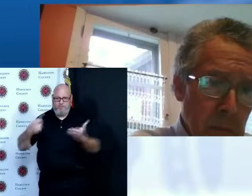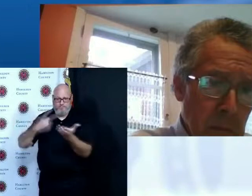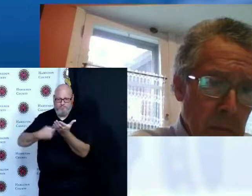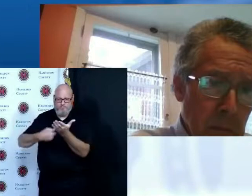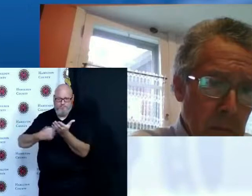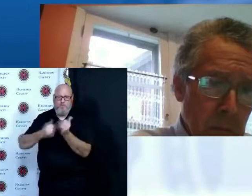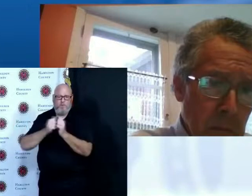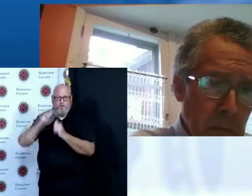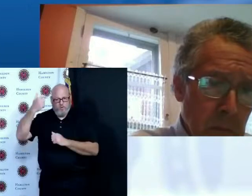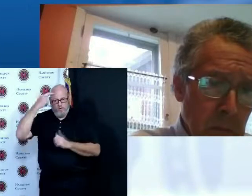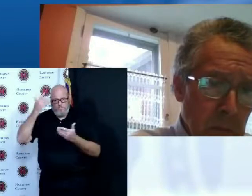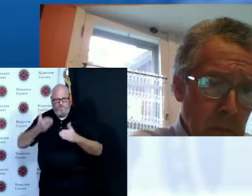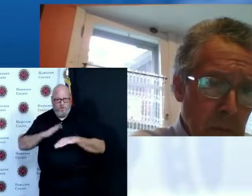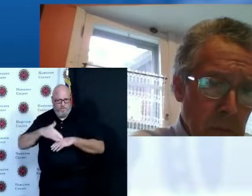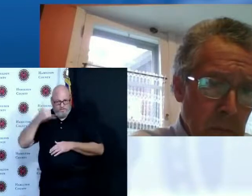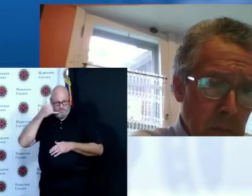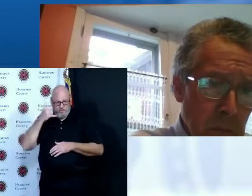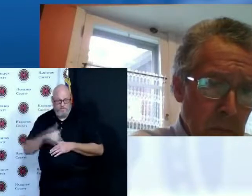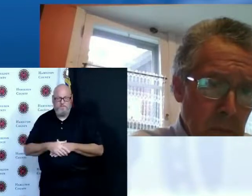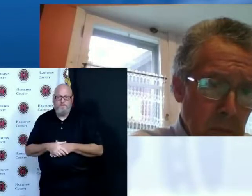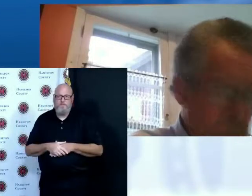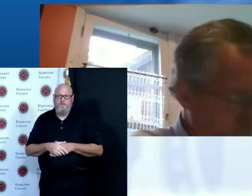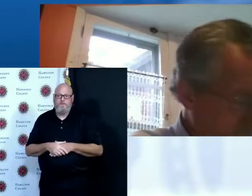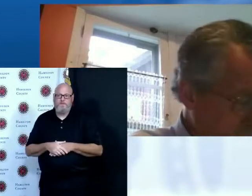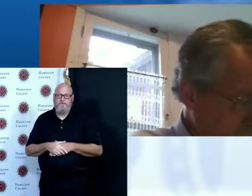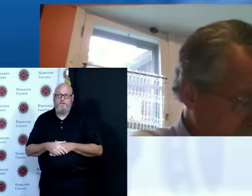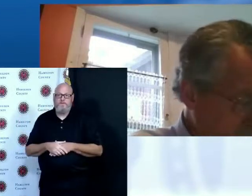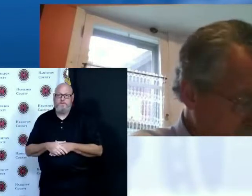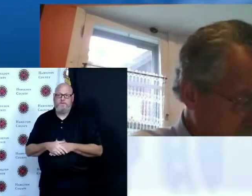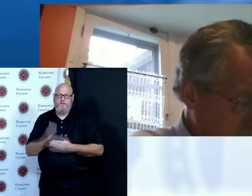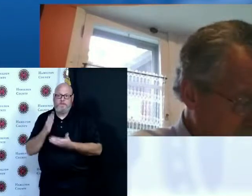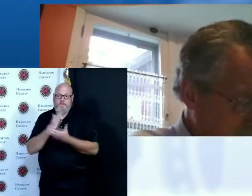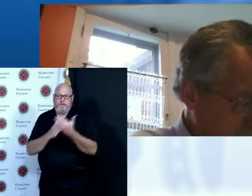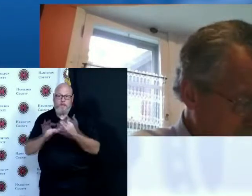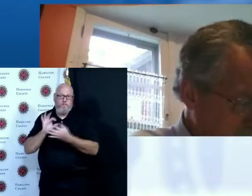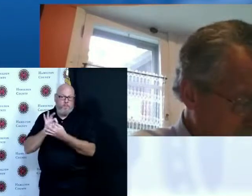and so I think some of it is related to the national level and the doses that are